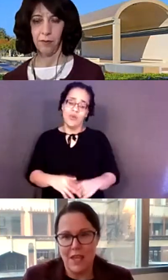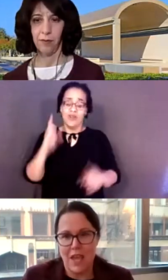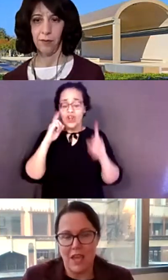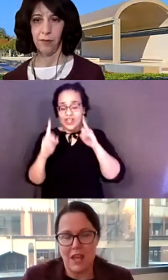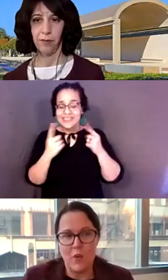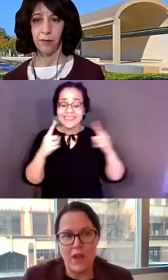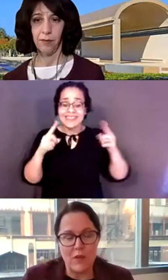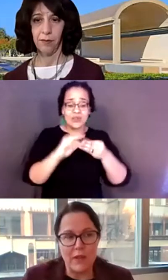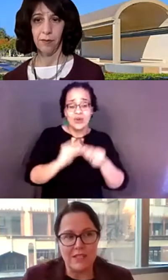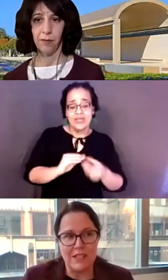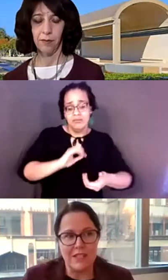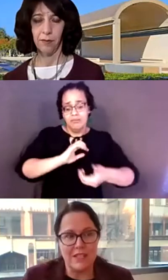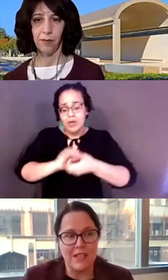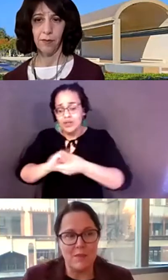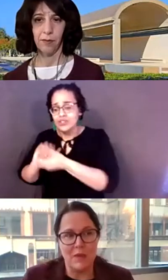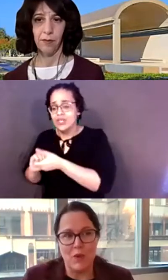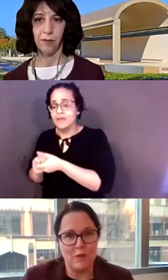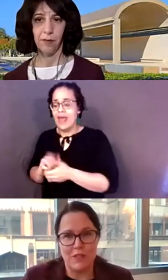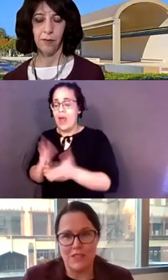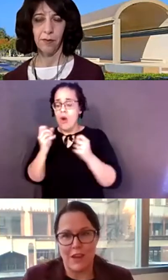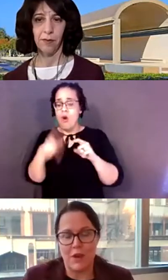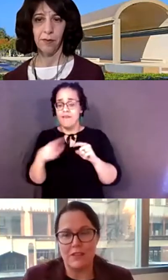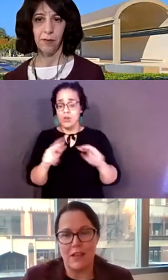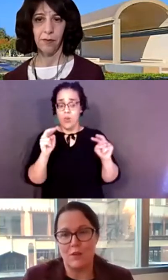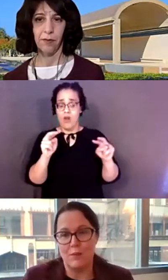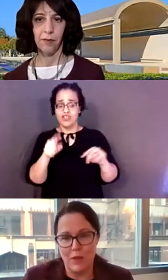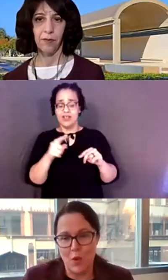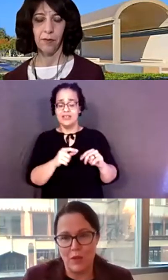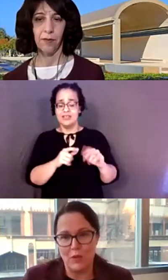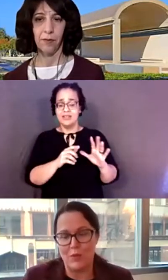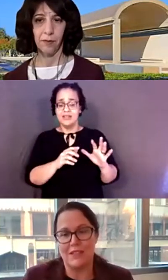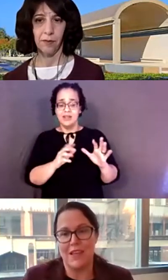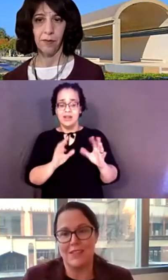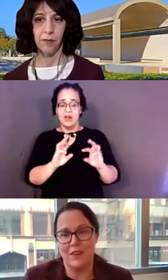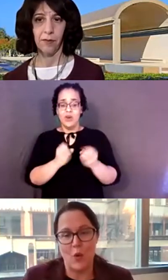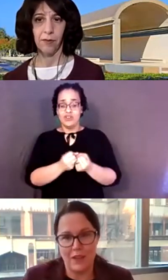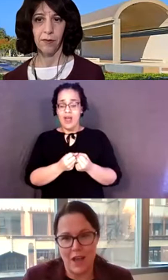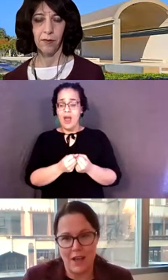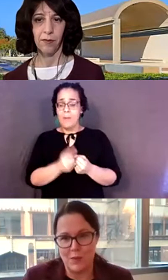and I want everyone listening to this that maybe went through the scary process or maybe going through the